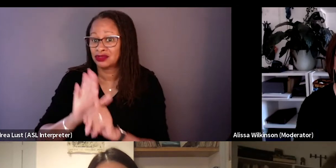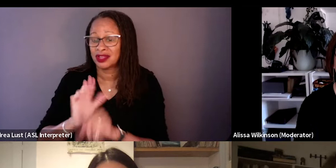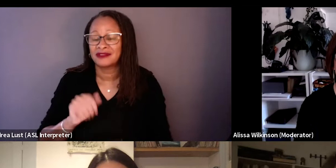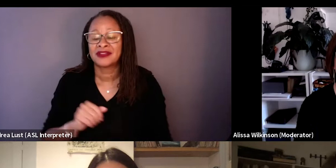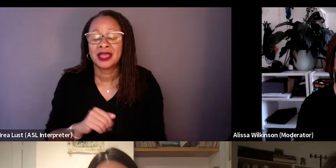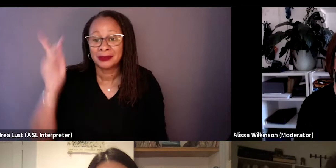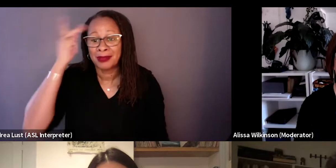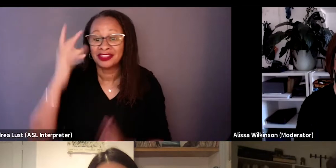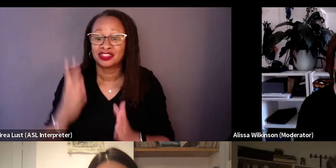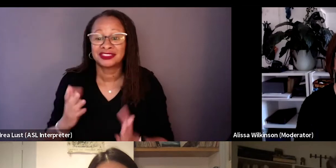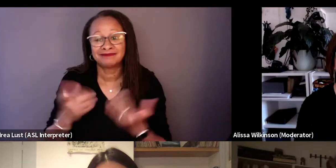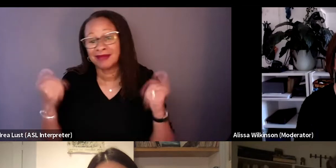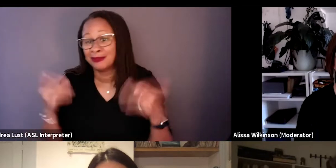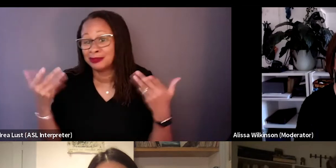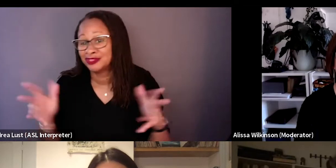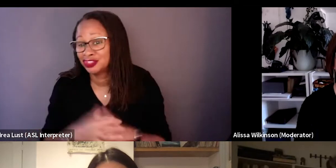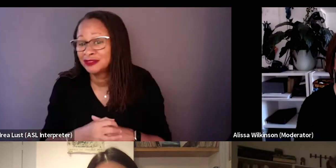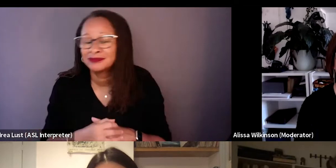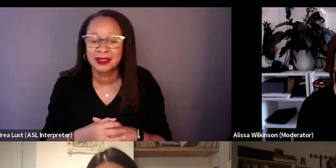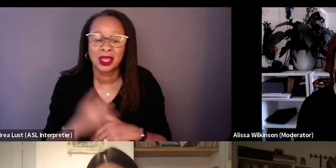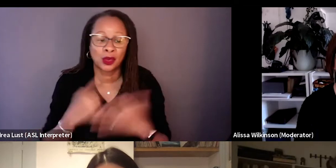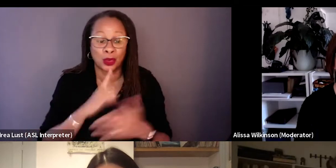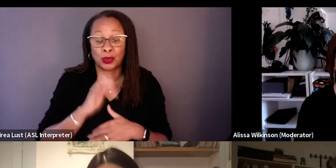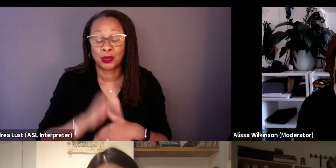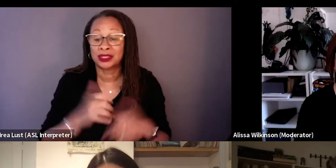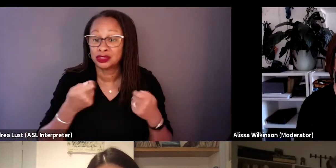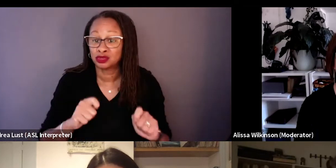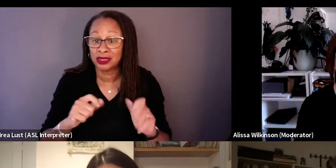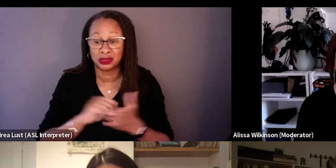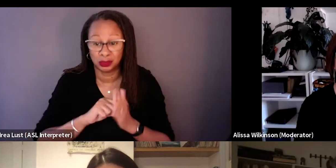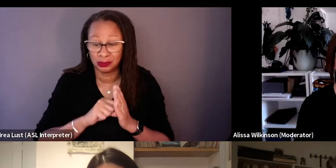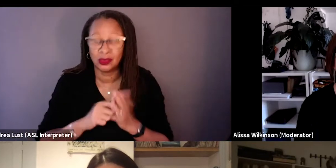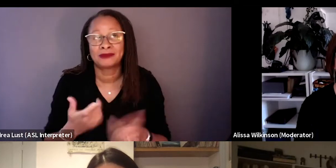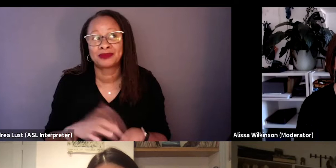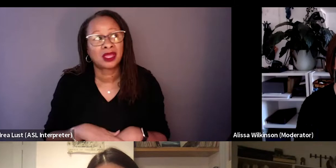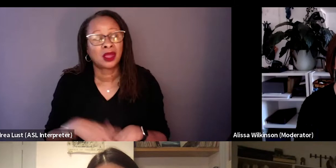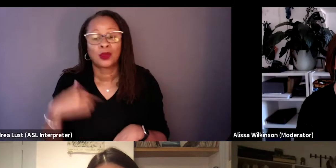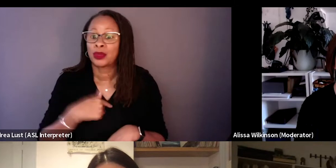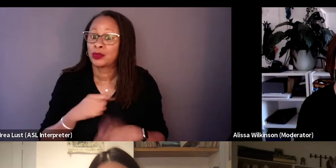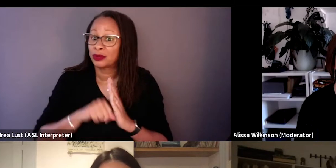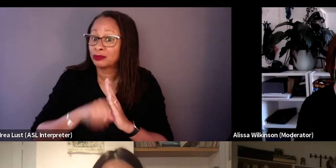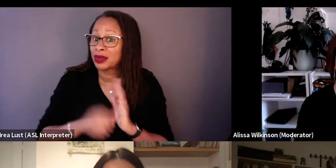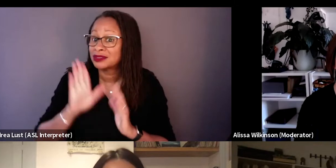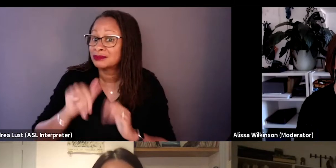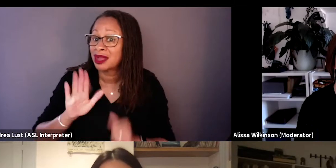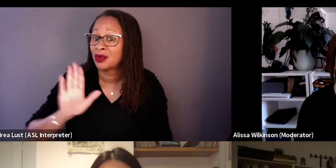It's, what we really were impressed by, was her being